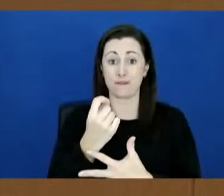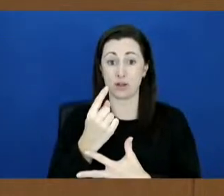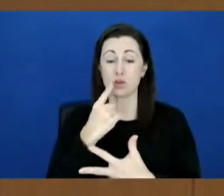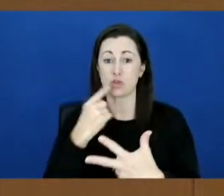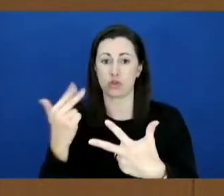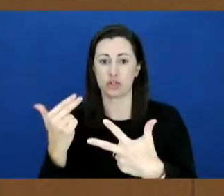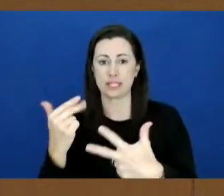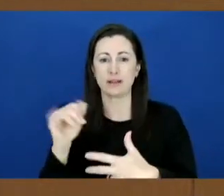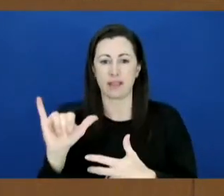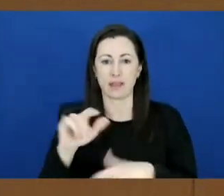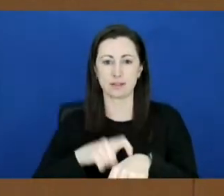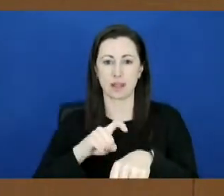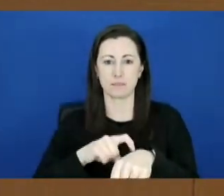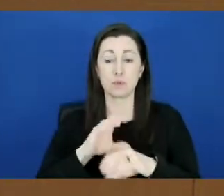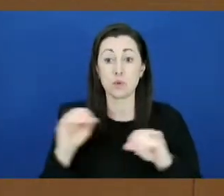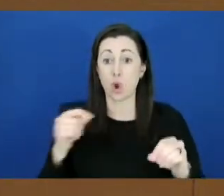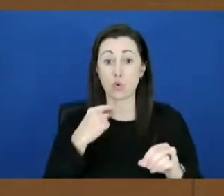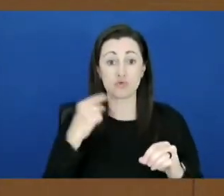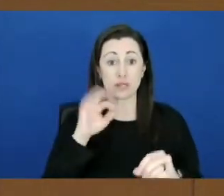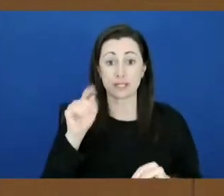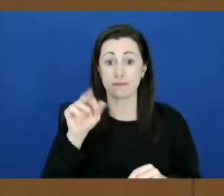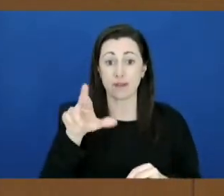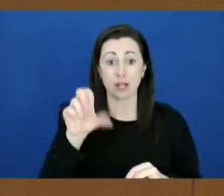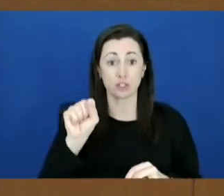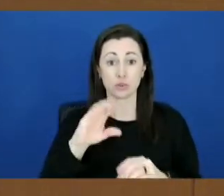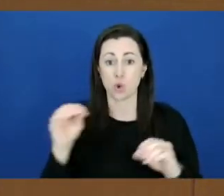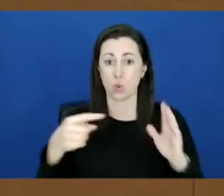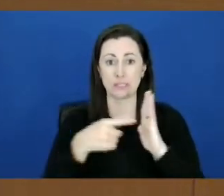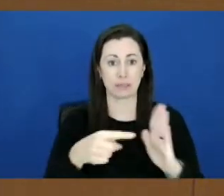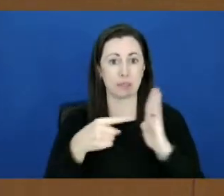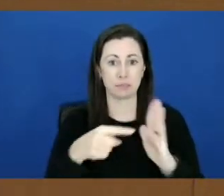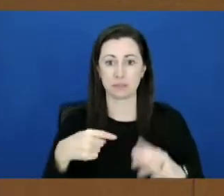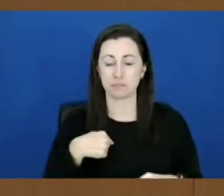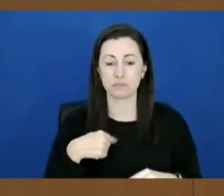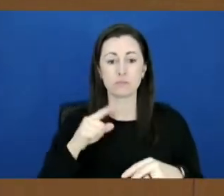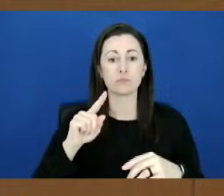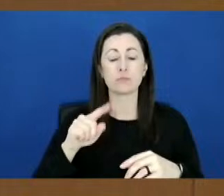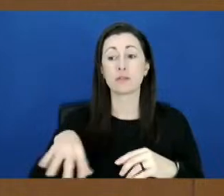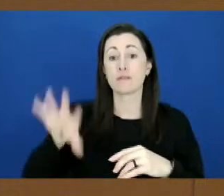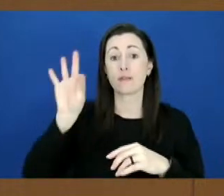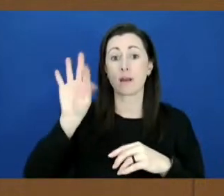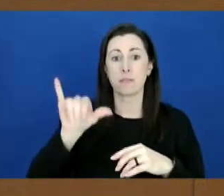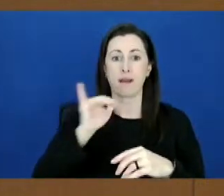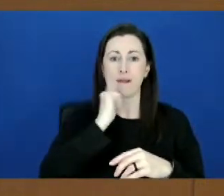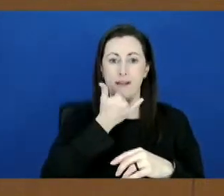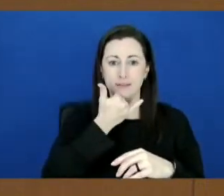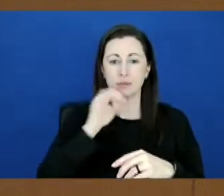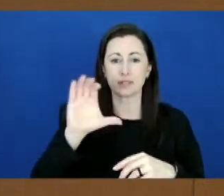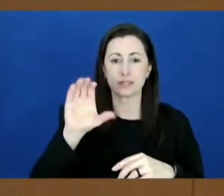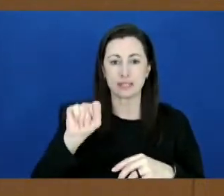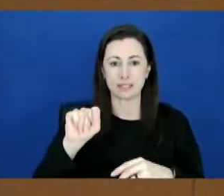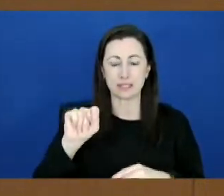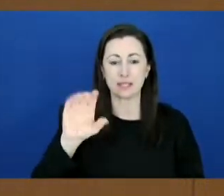THEY WERE NINE, 11, AND 13 AT THE TIME.